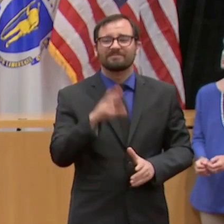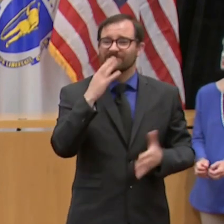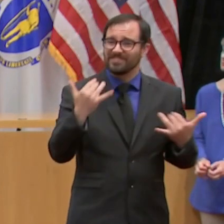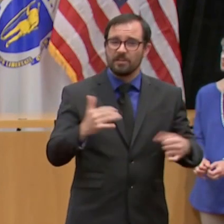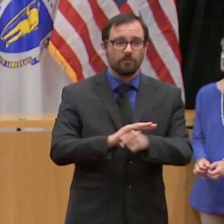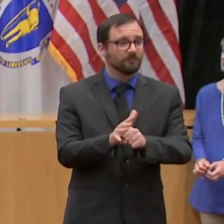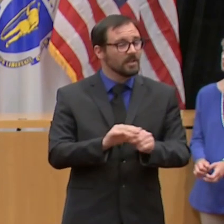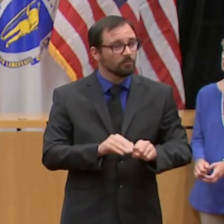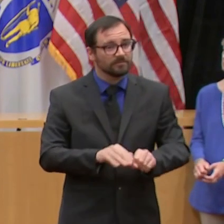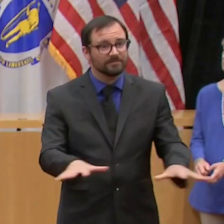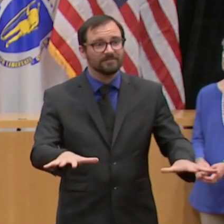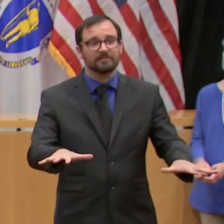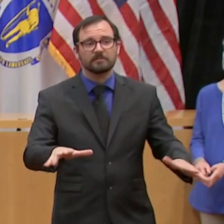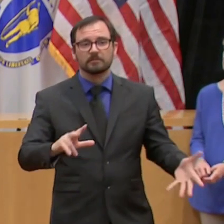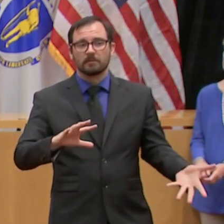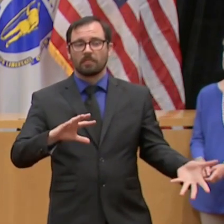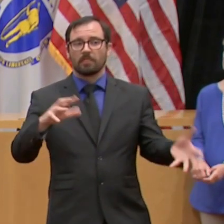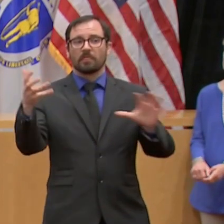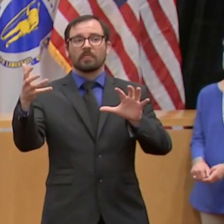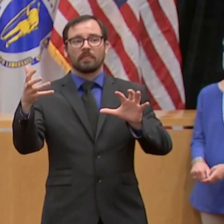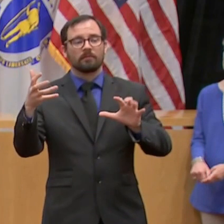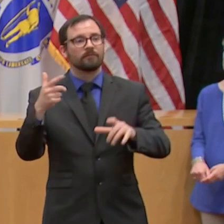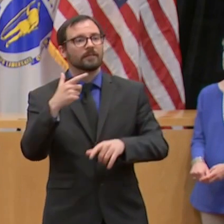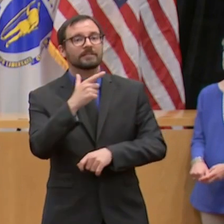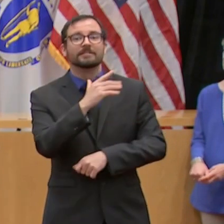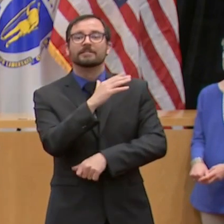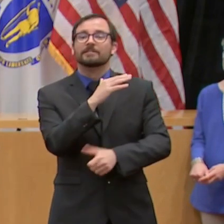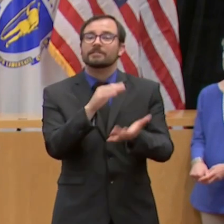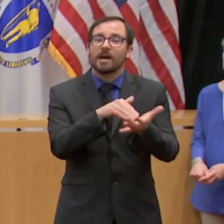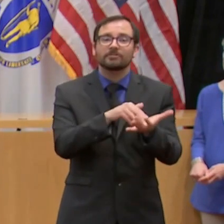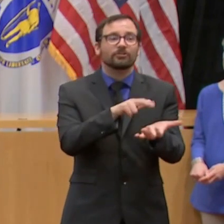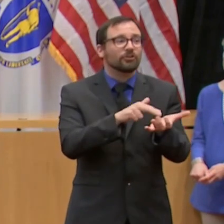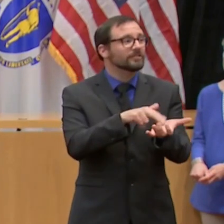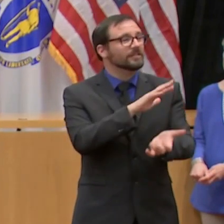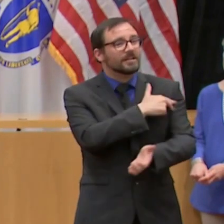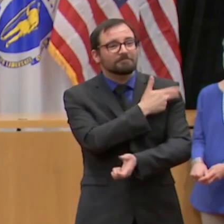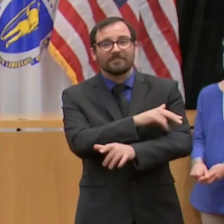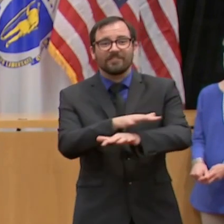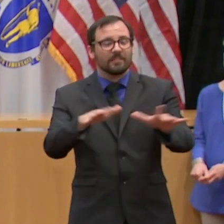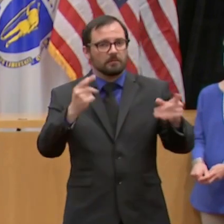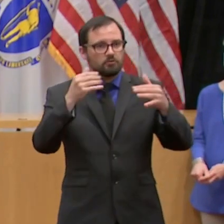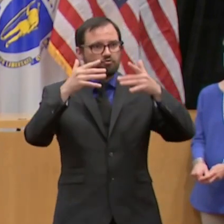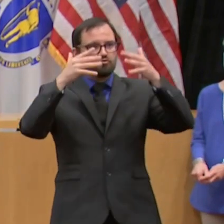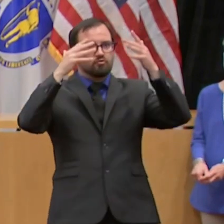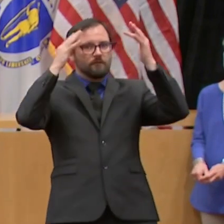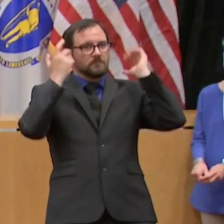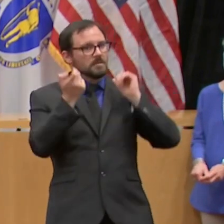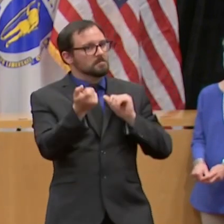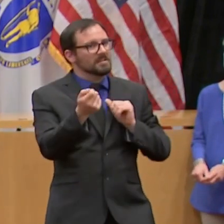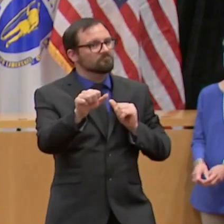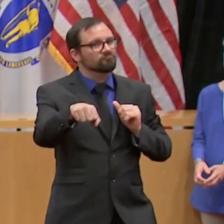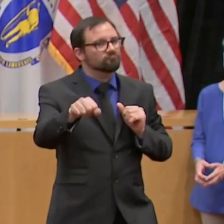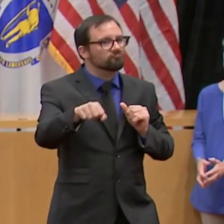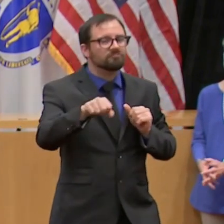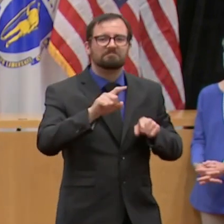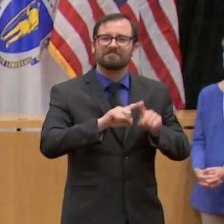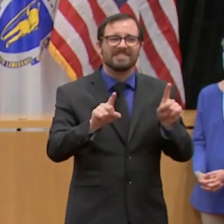IS IN NEED OF SEXUAL ASSAULT FORENSIC EXAM GO TO YOUR NEAREST EMERGENCY DEPARTMENT FOR CARE. AS WE DEAL WITH OUR HEALTH CARE SYSTEM, KNOW THERE ARE TRAINED